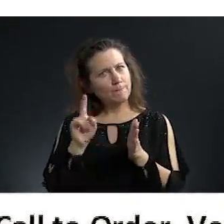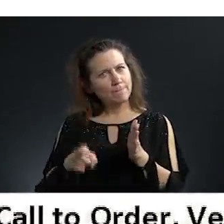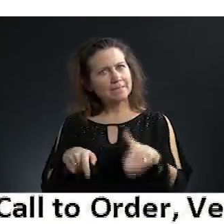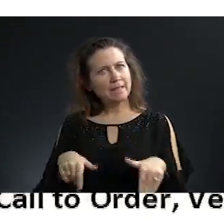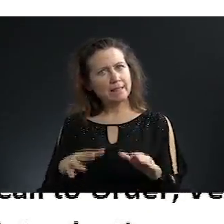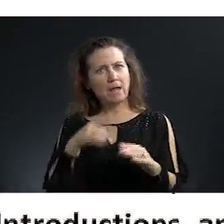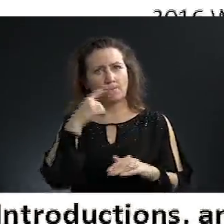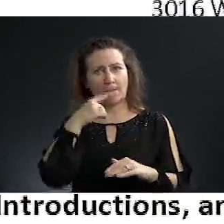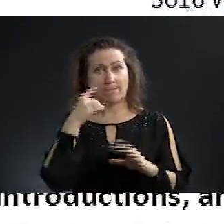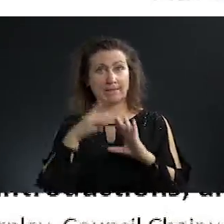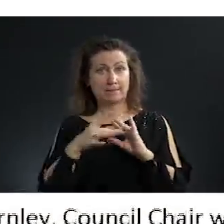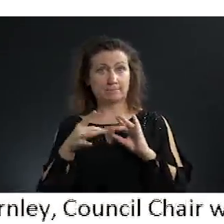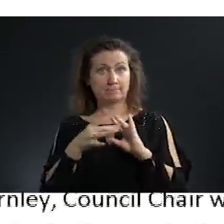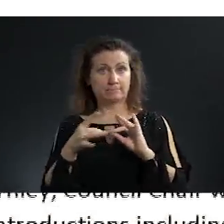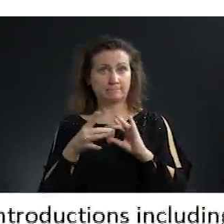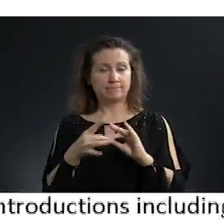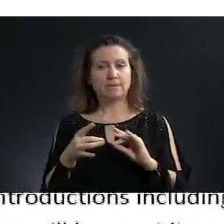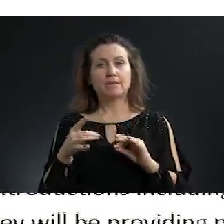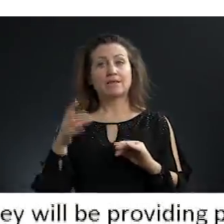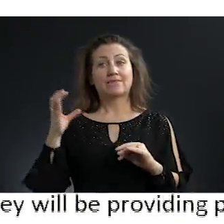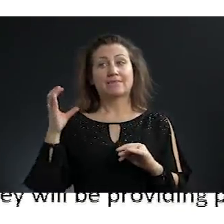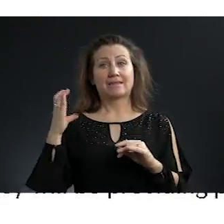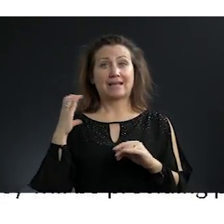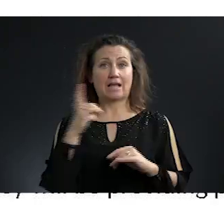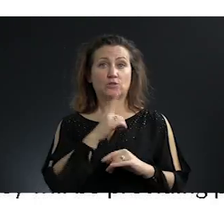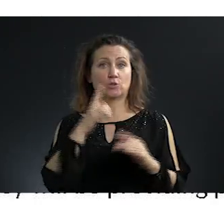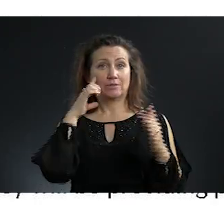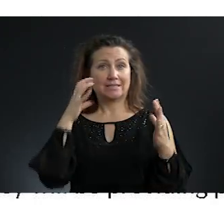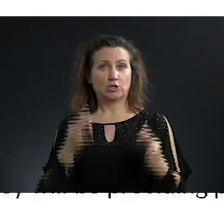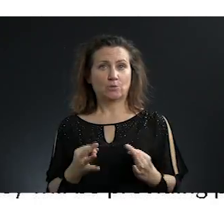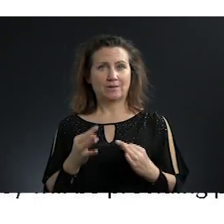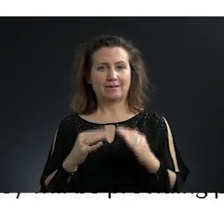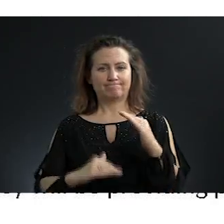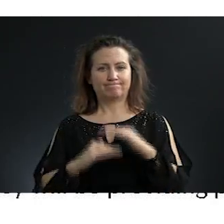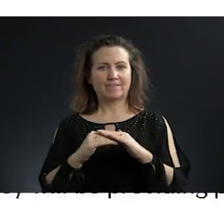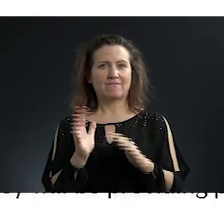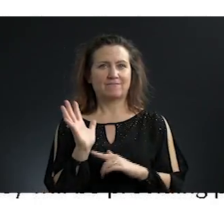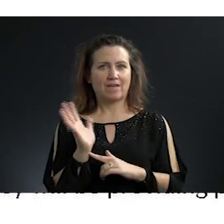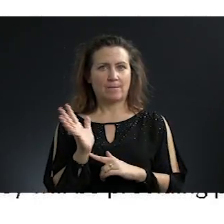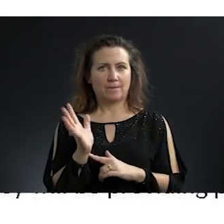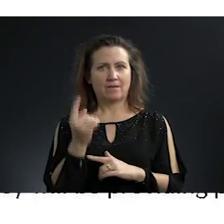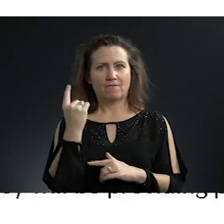Council has determined that a limit of five minutes would be put on [the] public comment